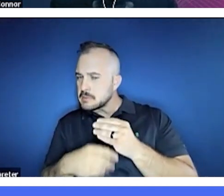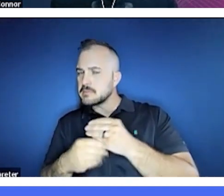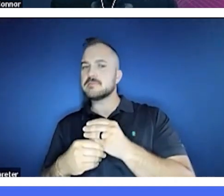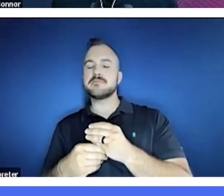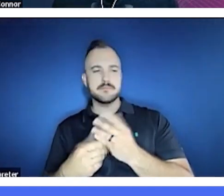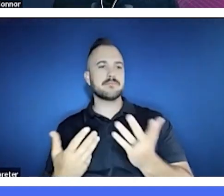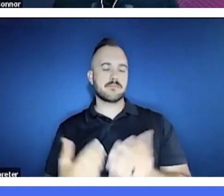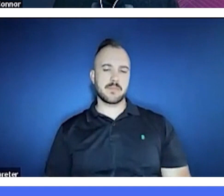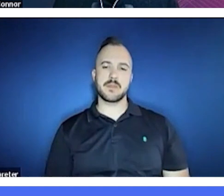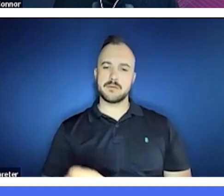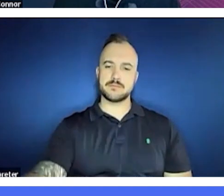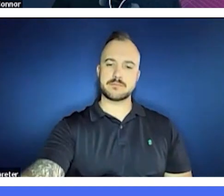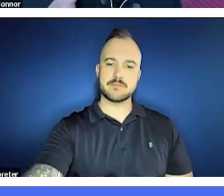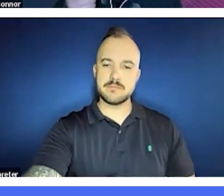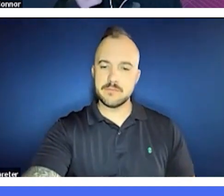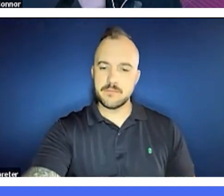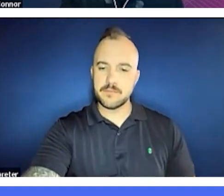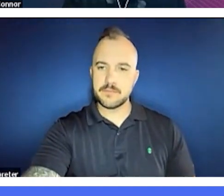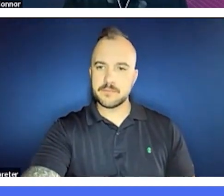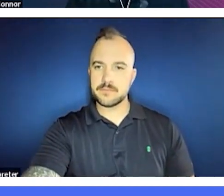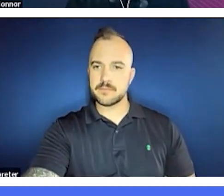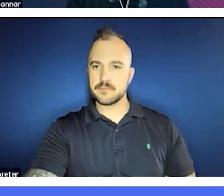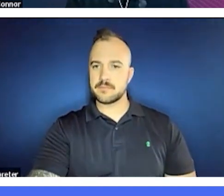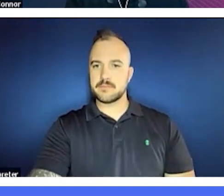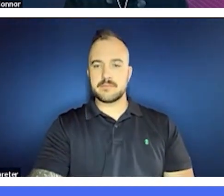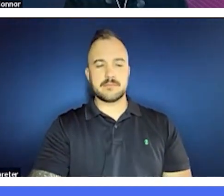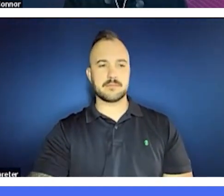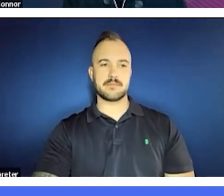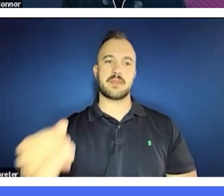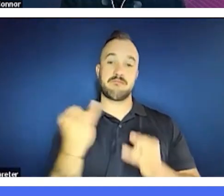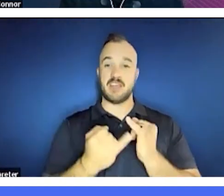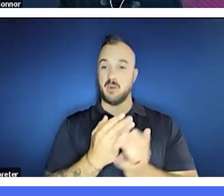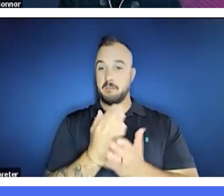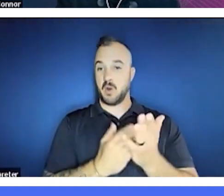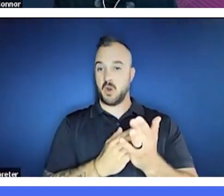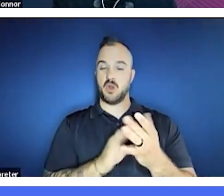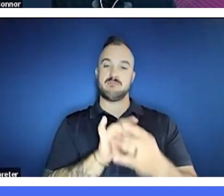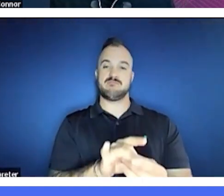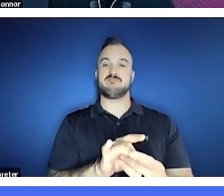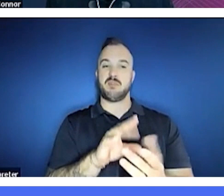that accessible presentation. Final piece on this learning and painting is reflection.